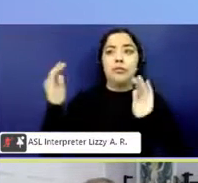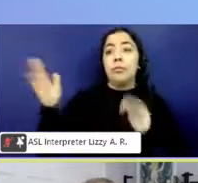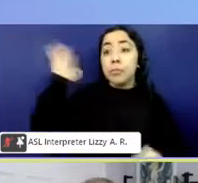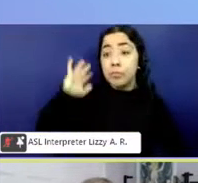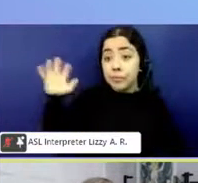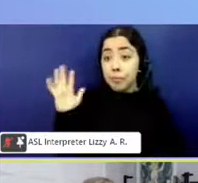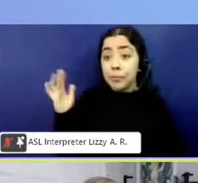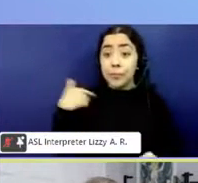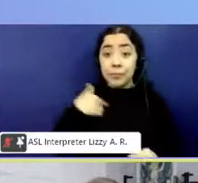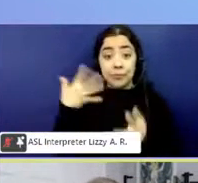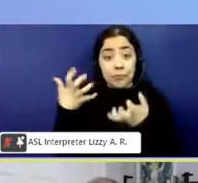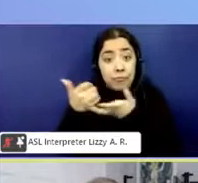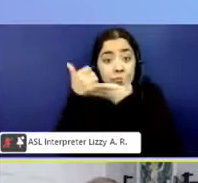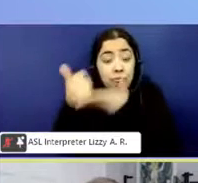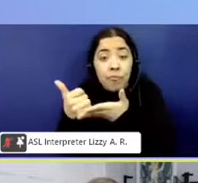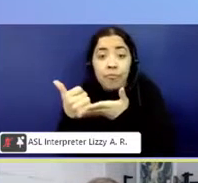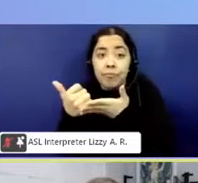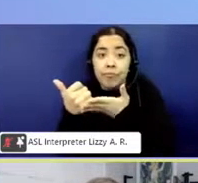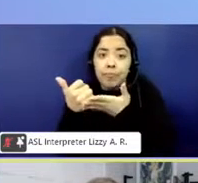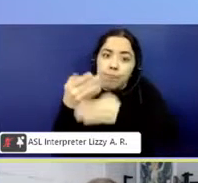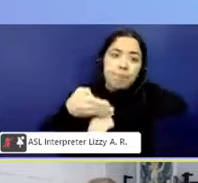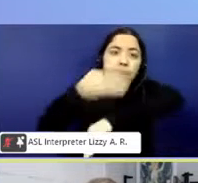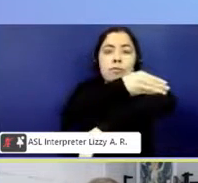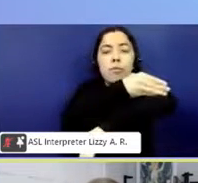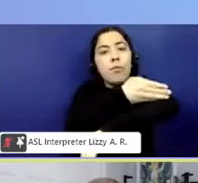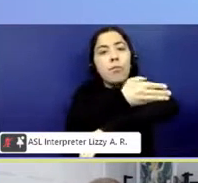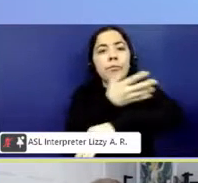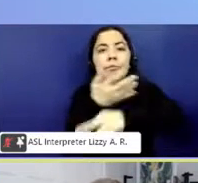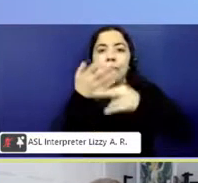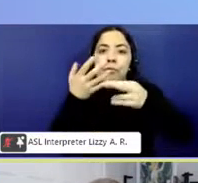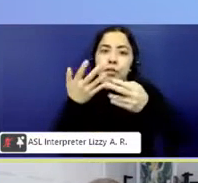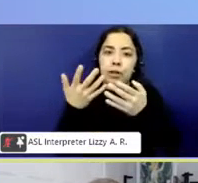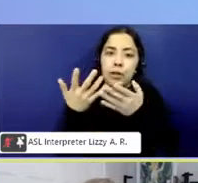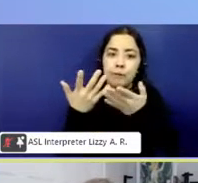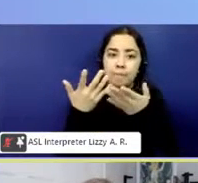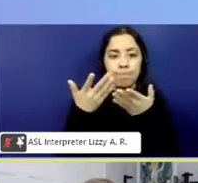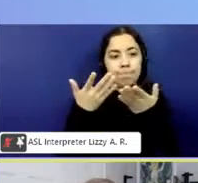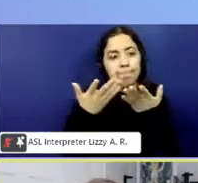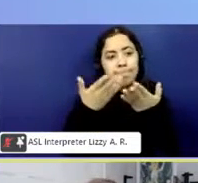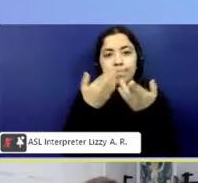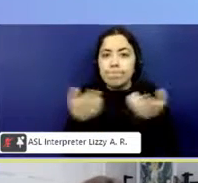to to help build these resources and share them all with you today it really means a lot to me